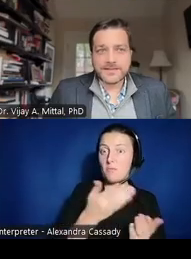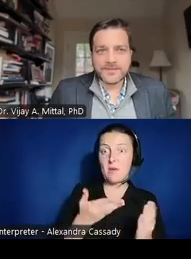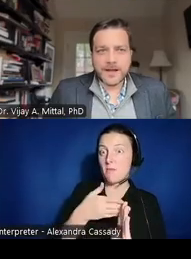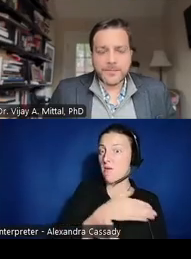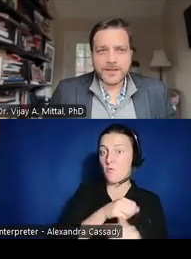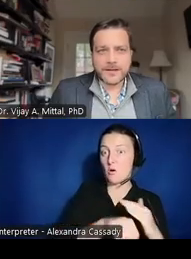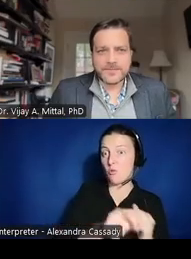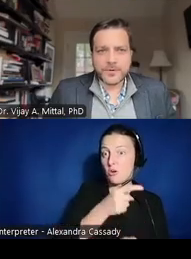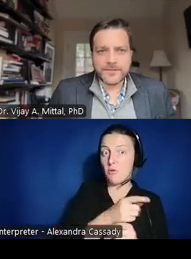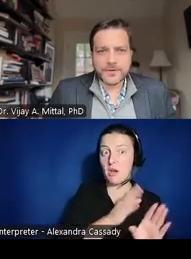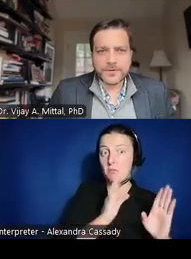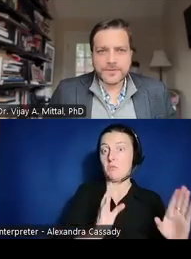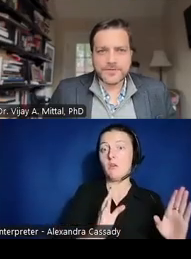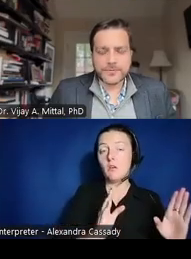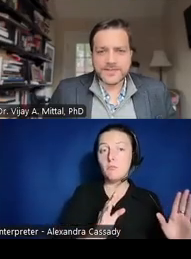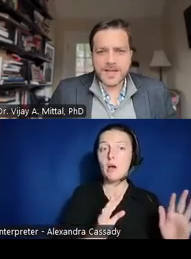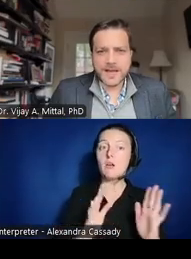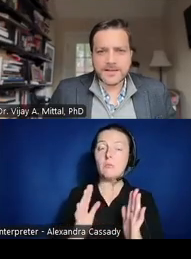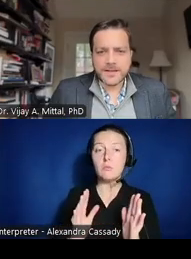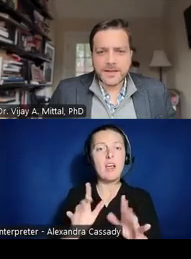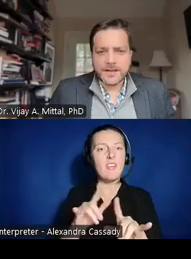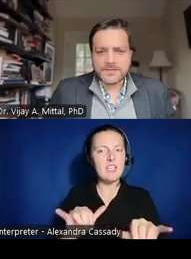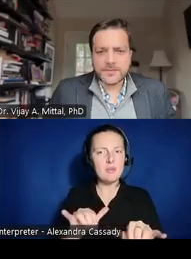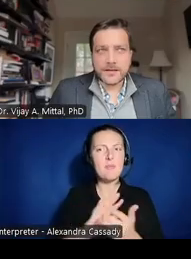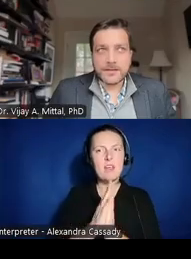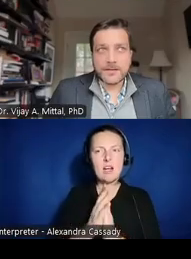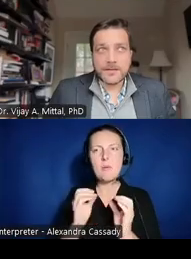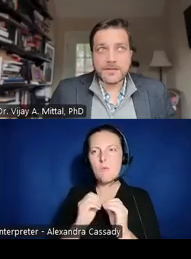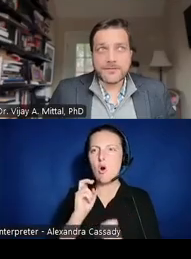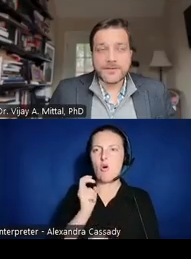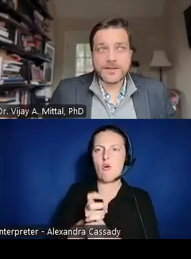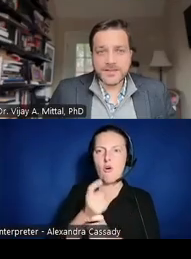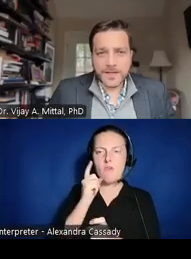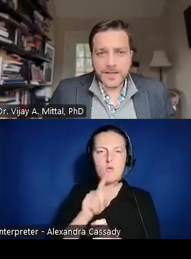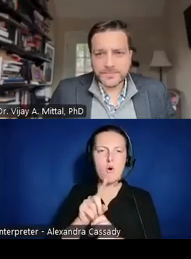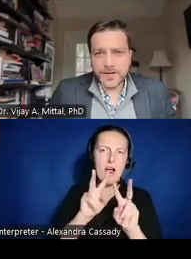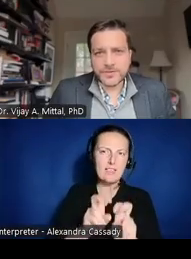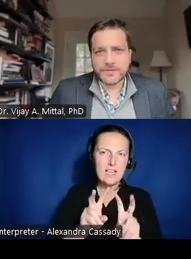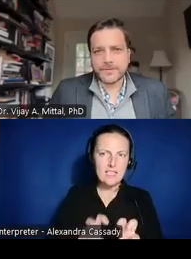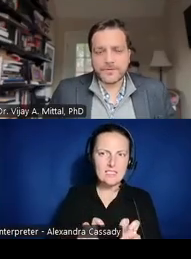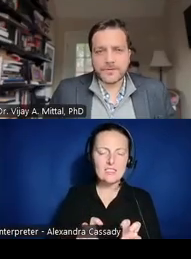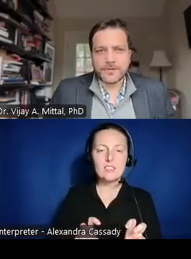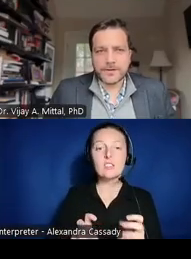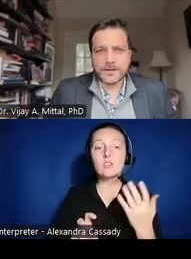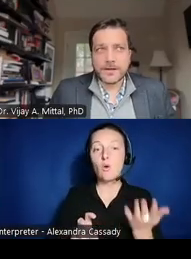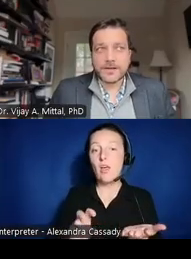same time it becomes more difficult to assess. So the the phenotypic expression of the vulnerability